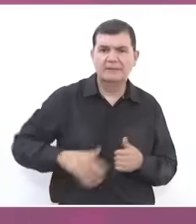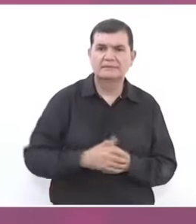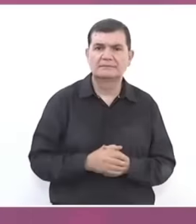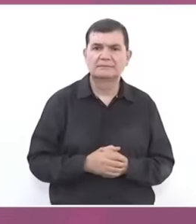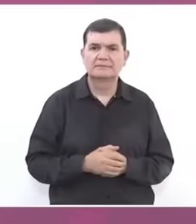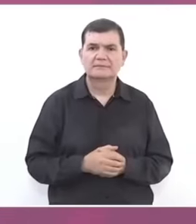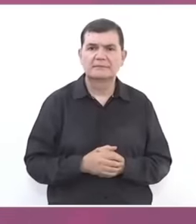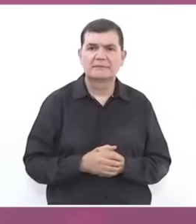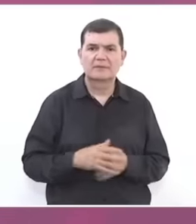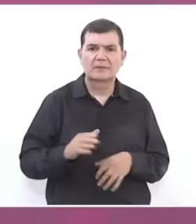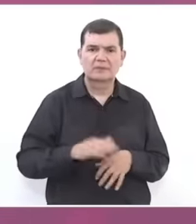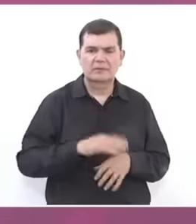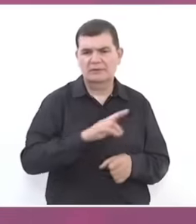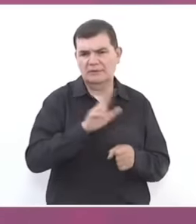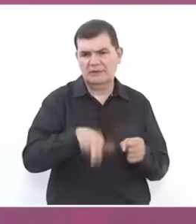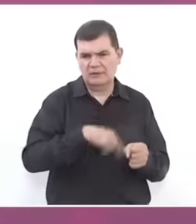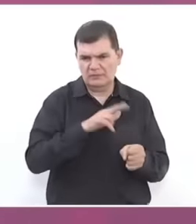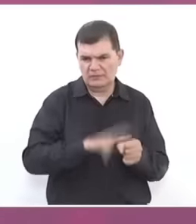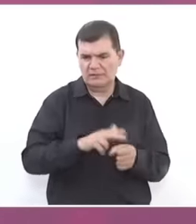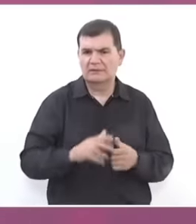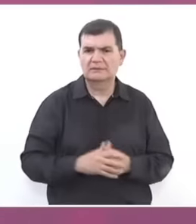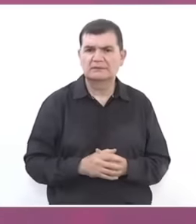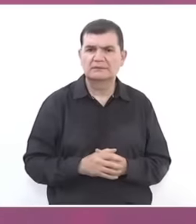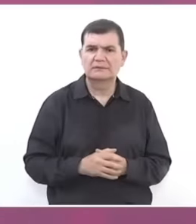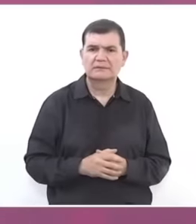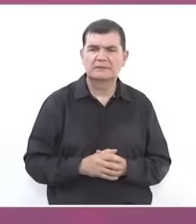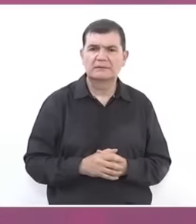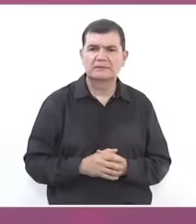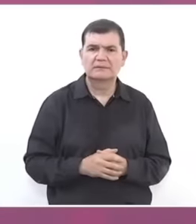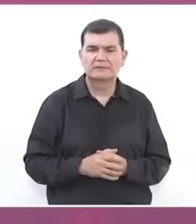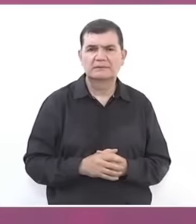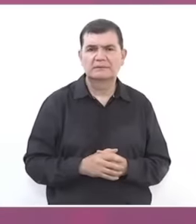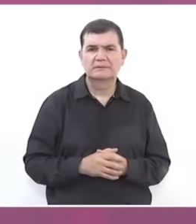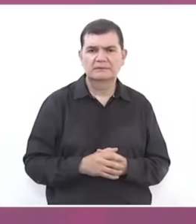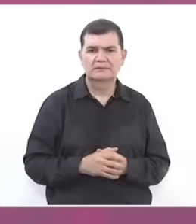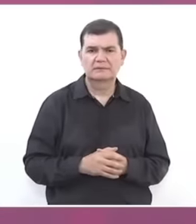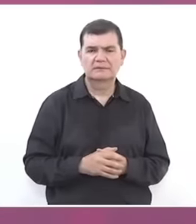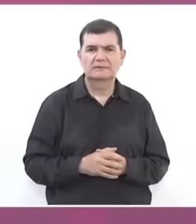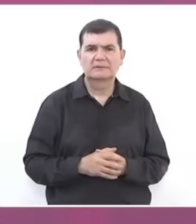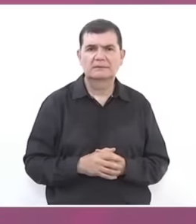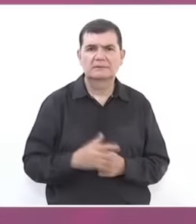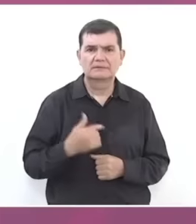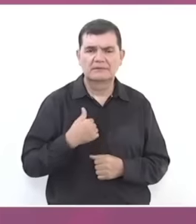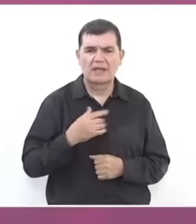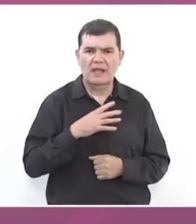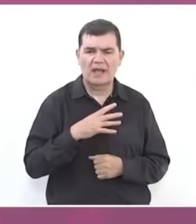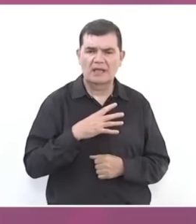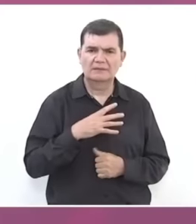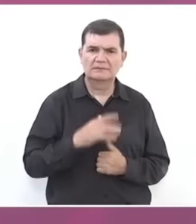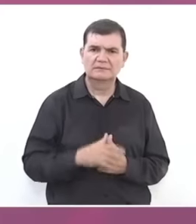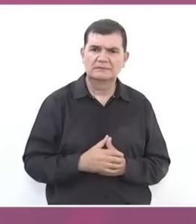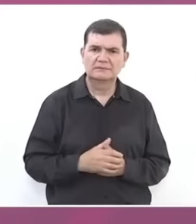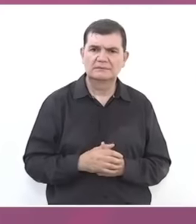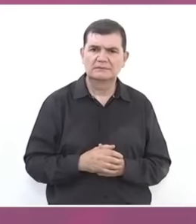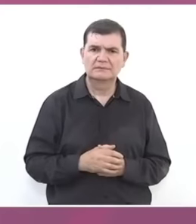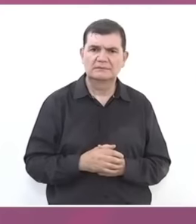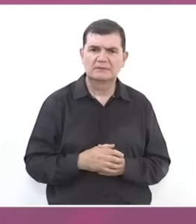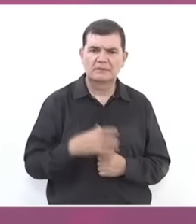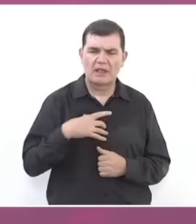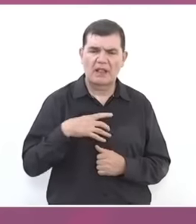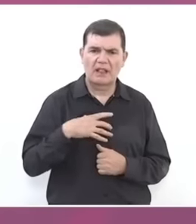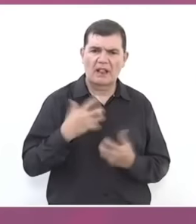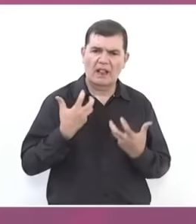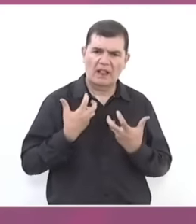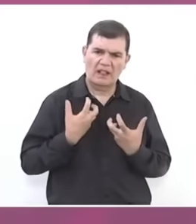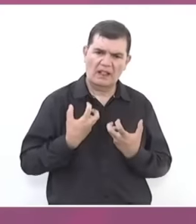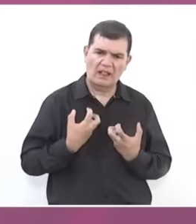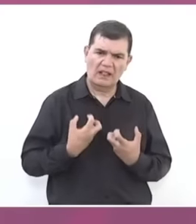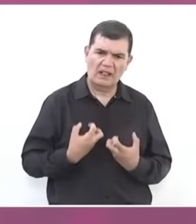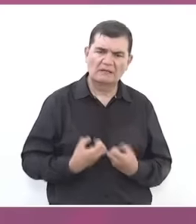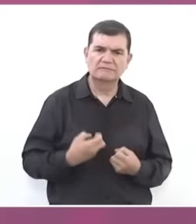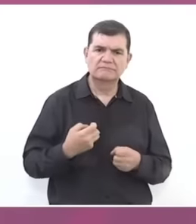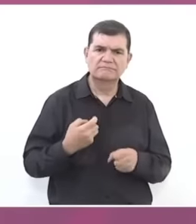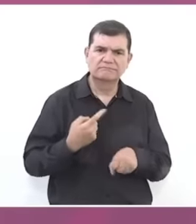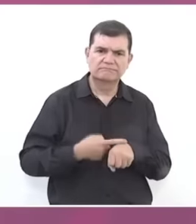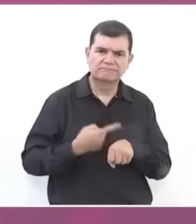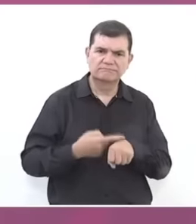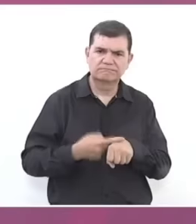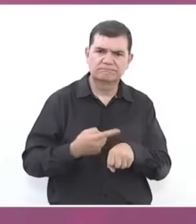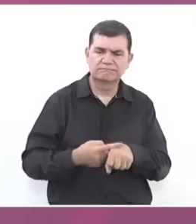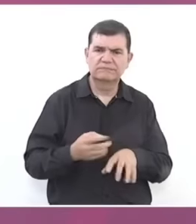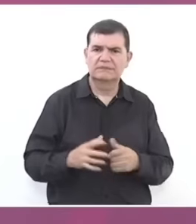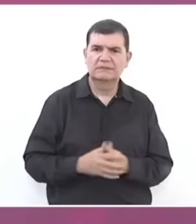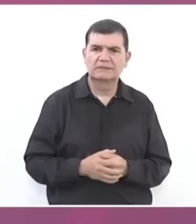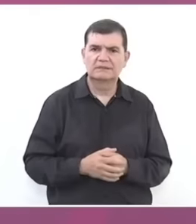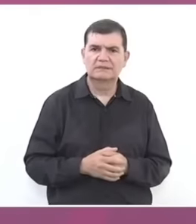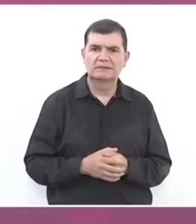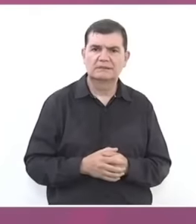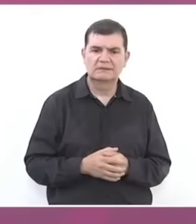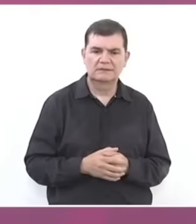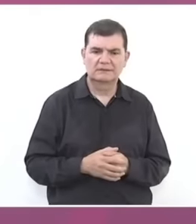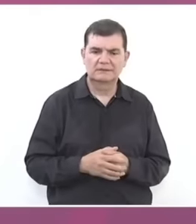of nature well eh I have been deteriorating eh the bodywork is no longer the